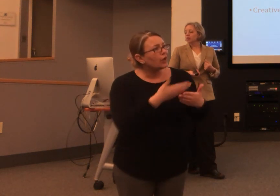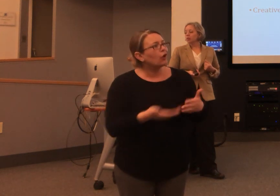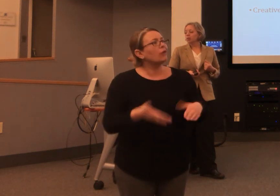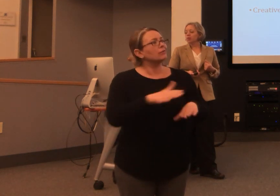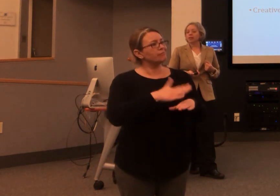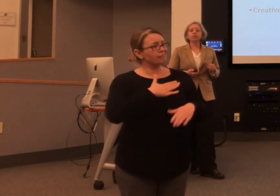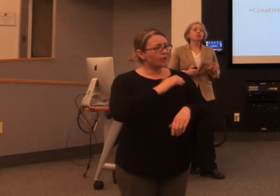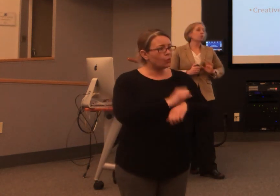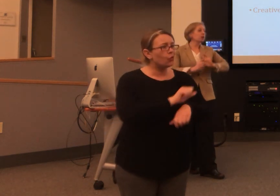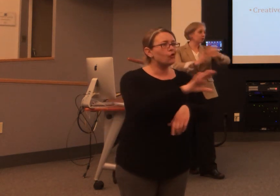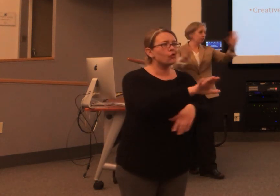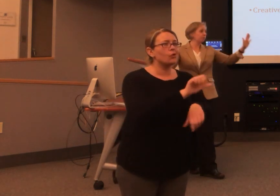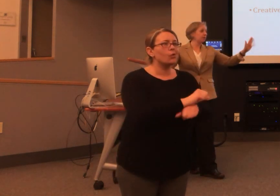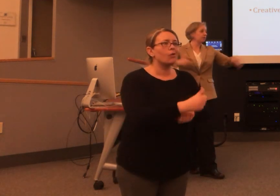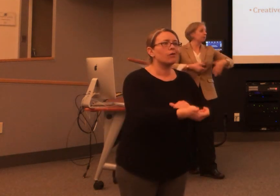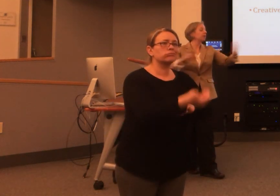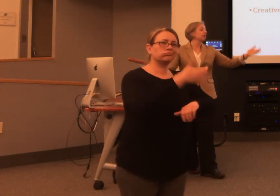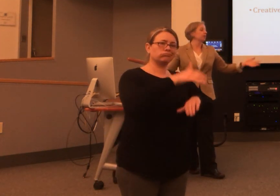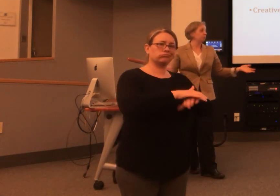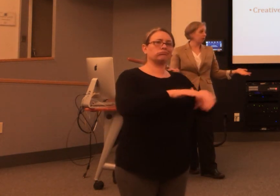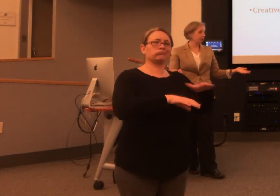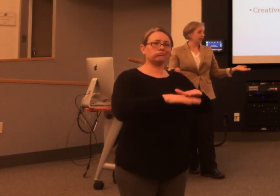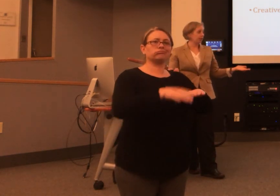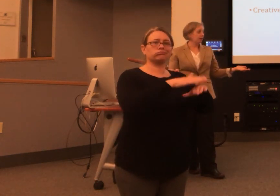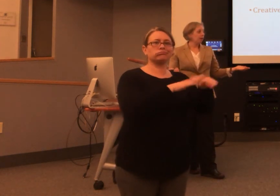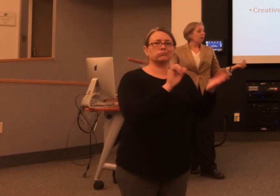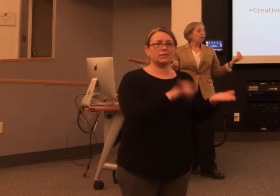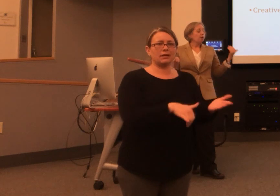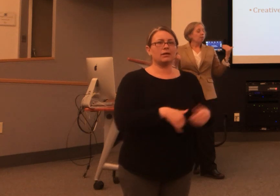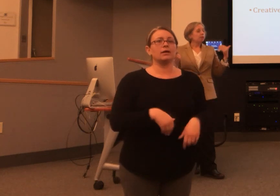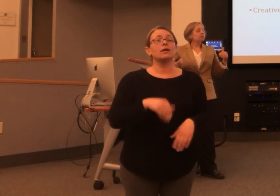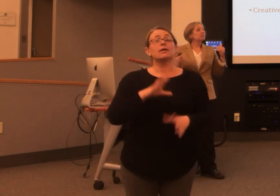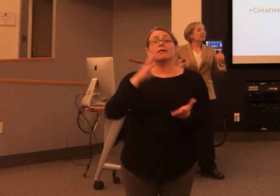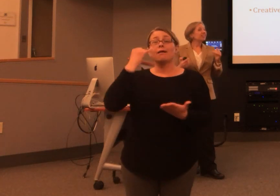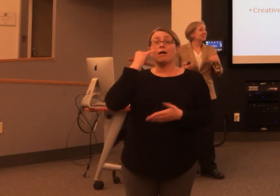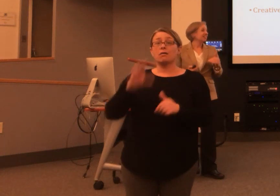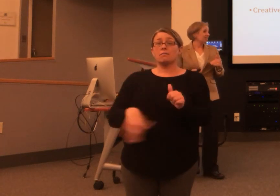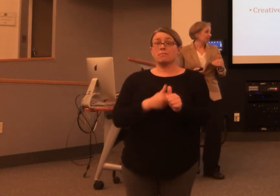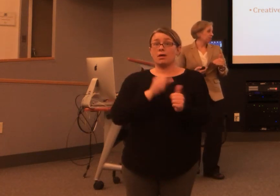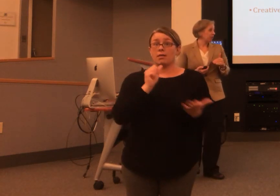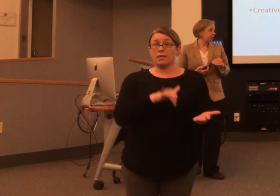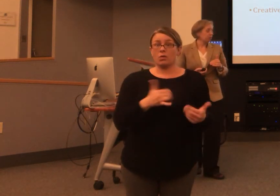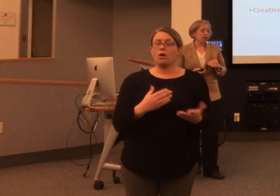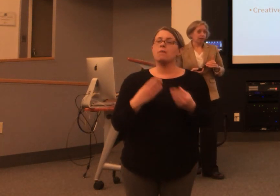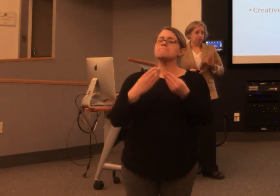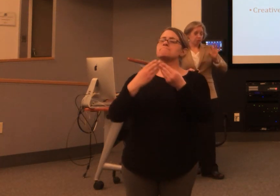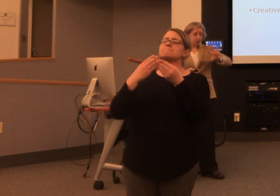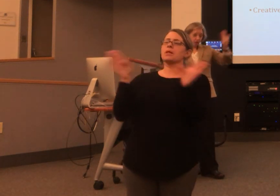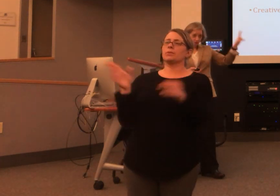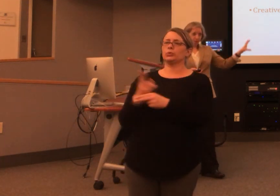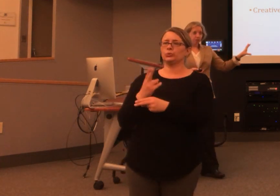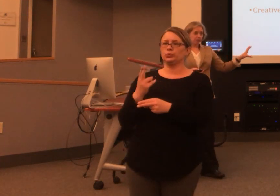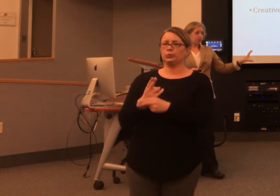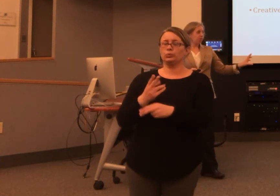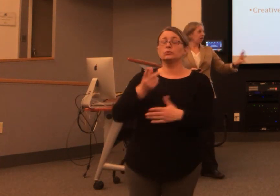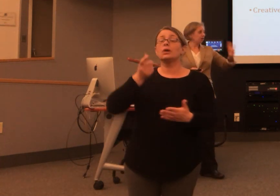So the idea is they wanna basically develop publicly, but it's not the same exact spot as domain. Remember we talked about public domain,